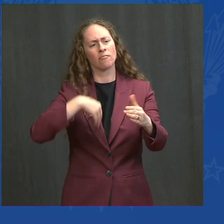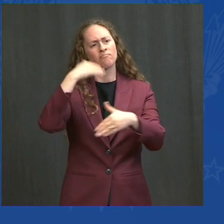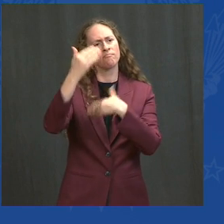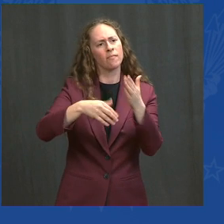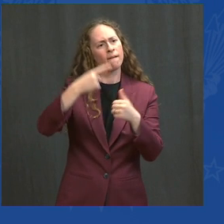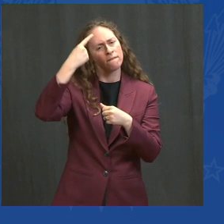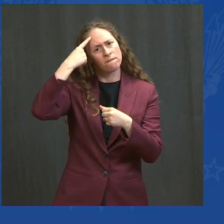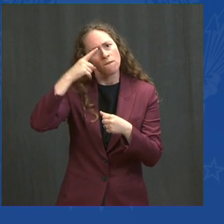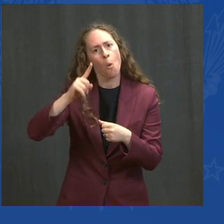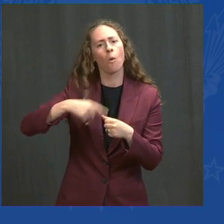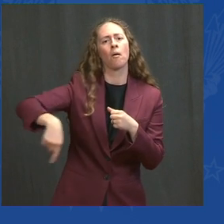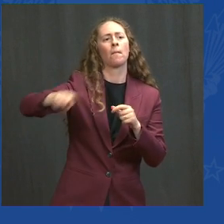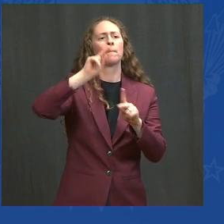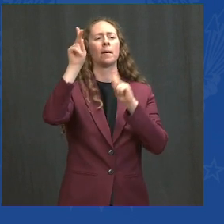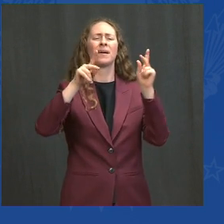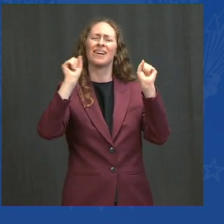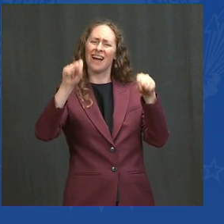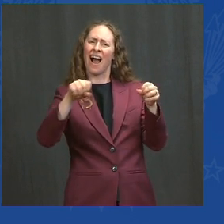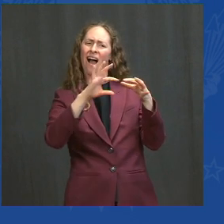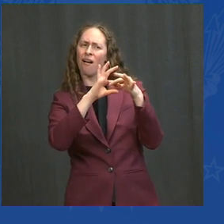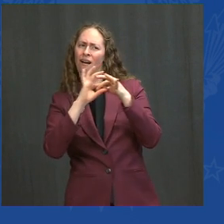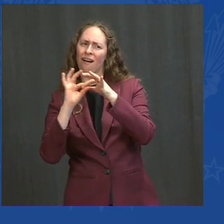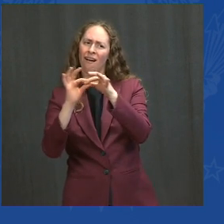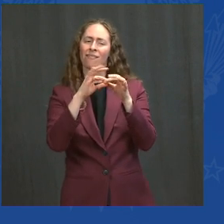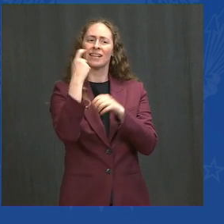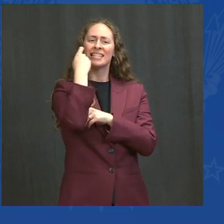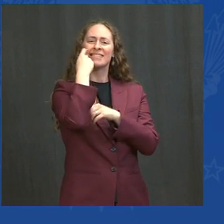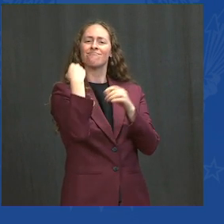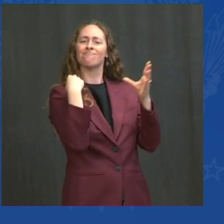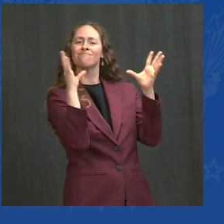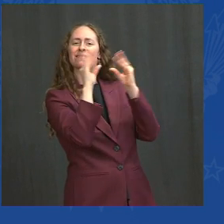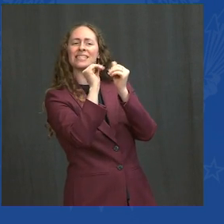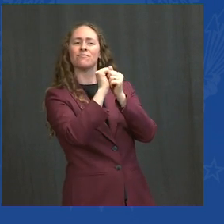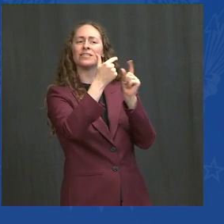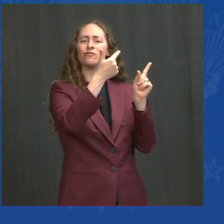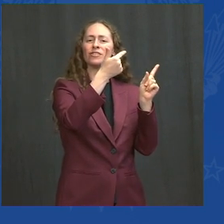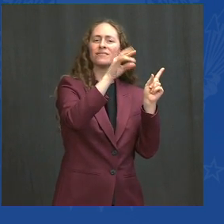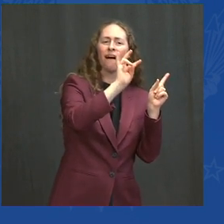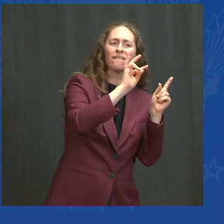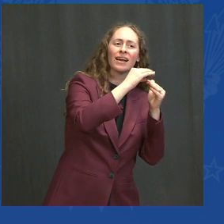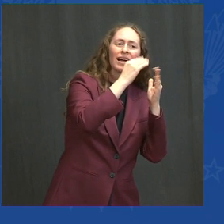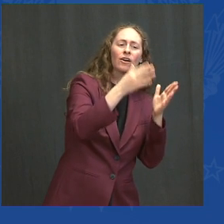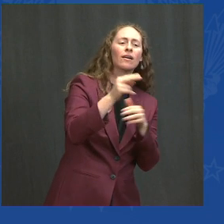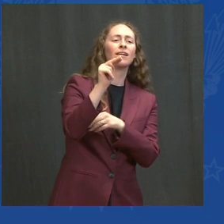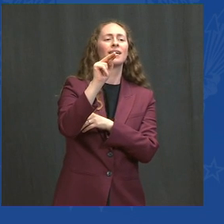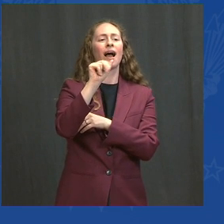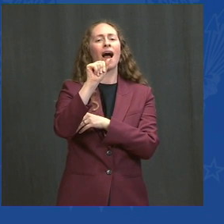I just met with the G7. I just met with all of NATO. And I just met with Putin. The autocrats think that democracy